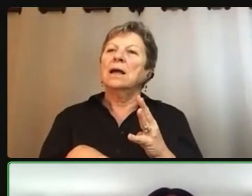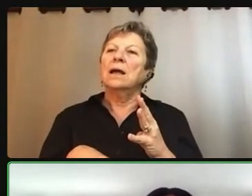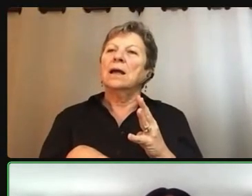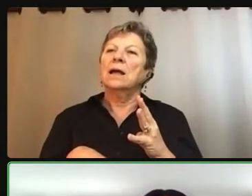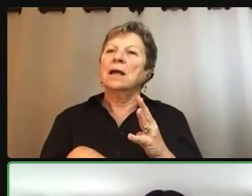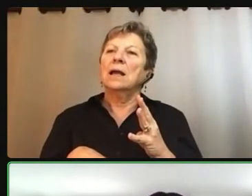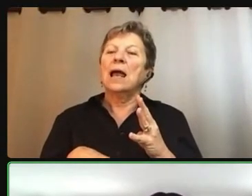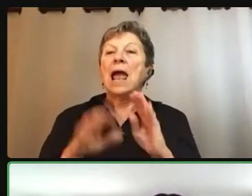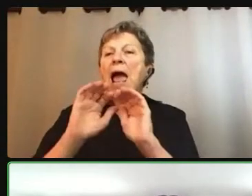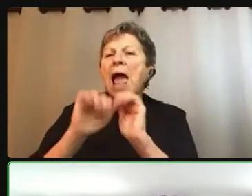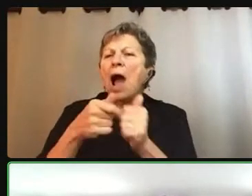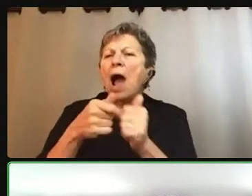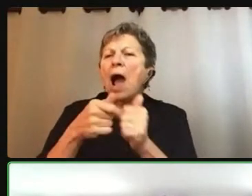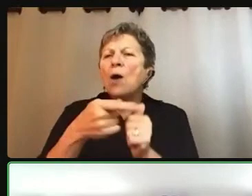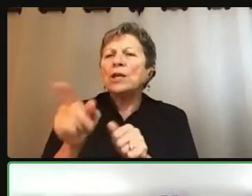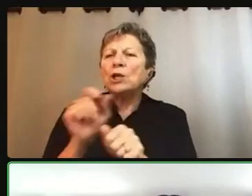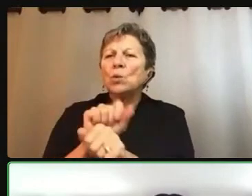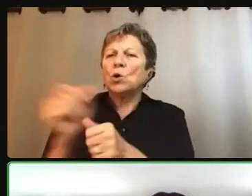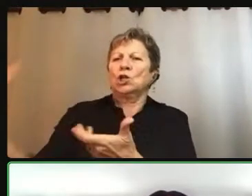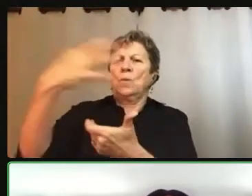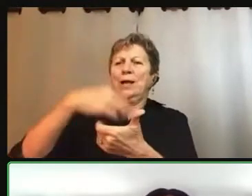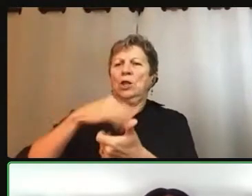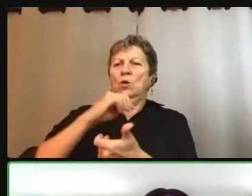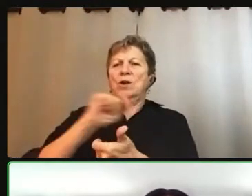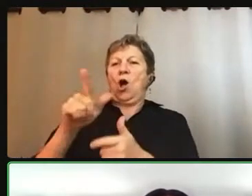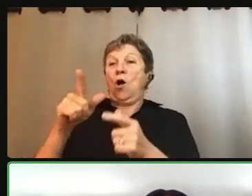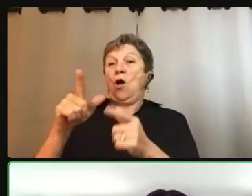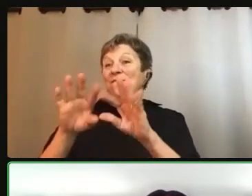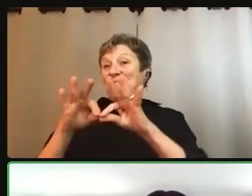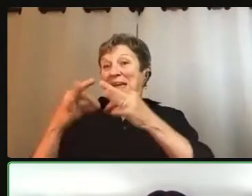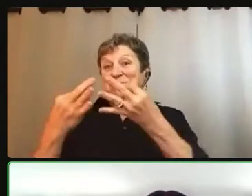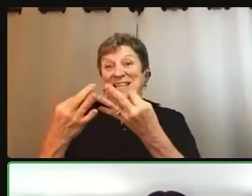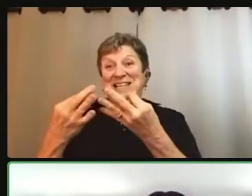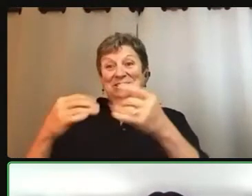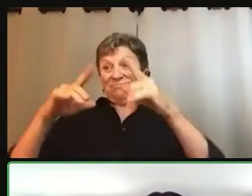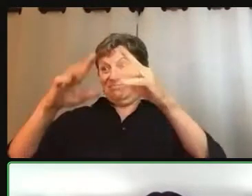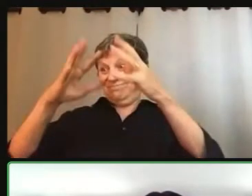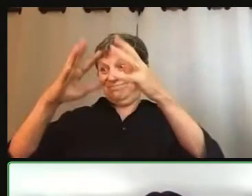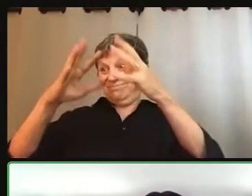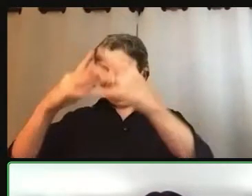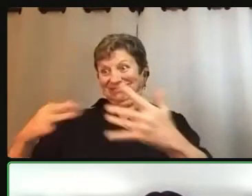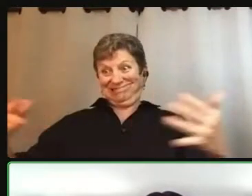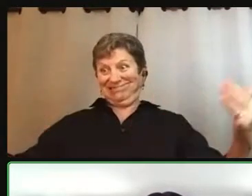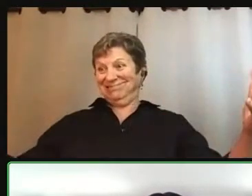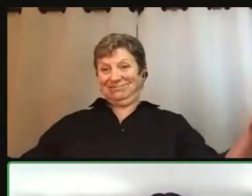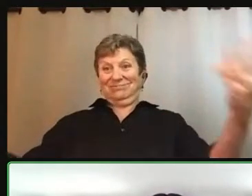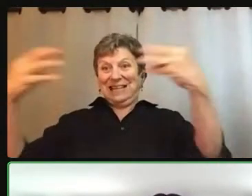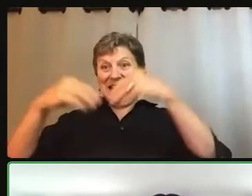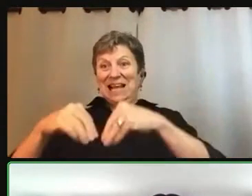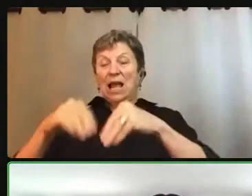WE'RE JUST ON A MINUTE HERE. SO HOW WILL YOUR WORK TO